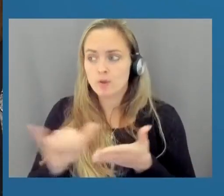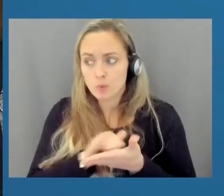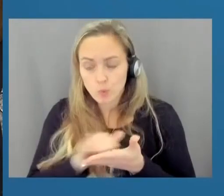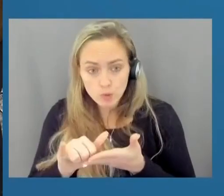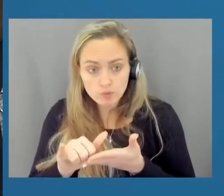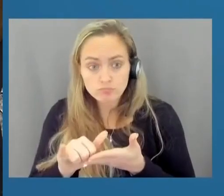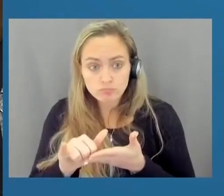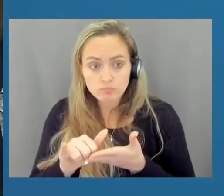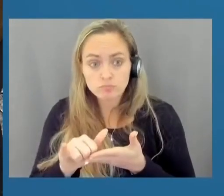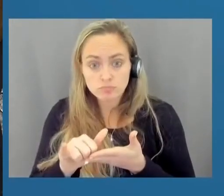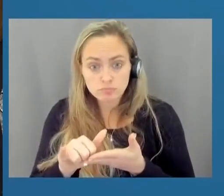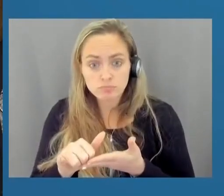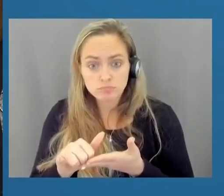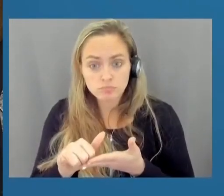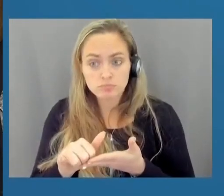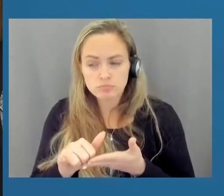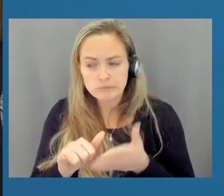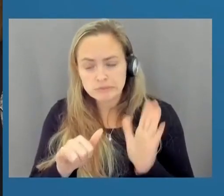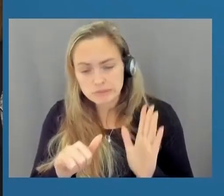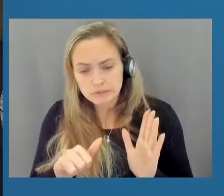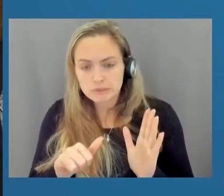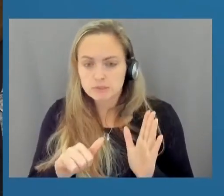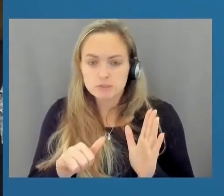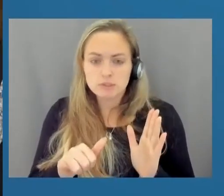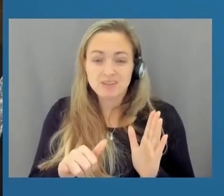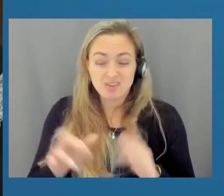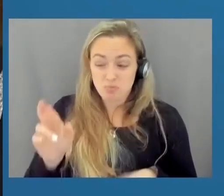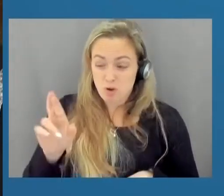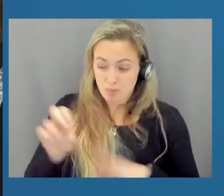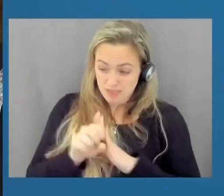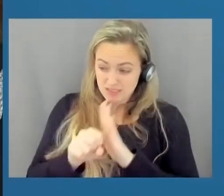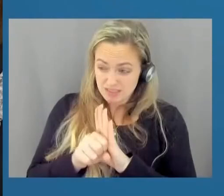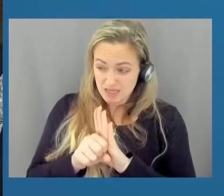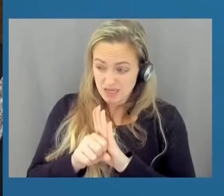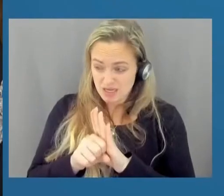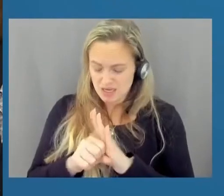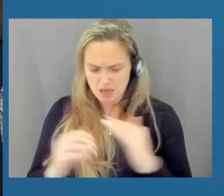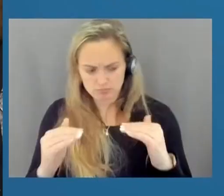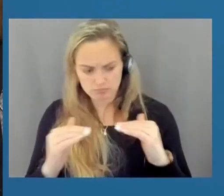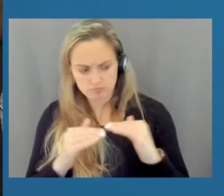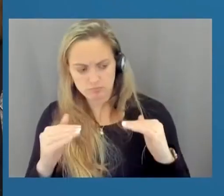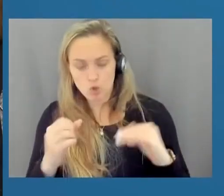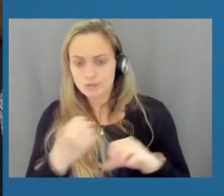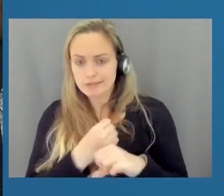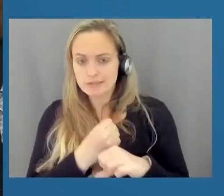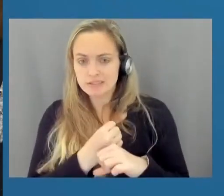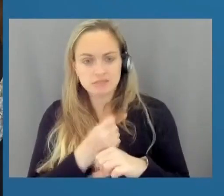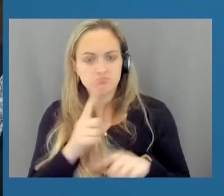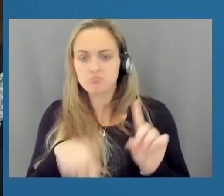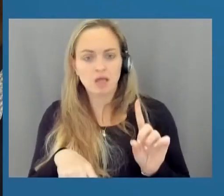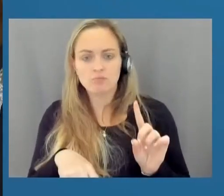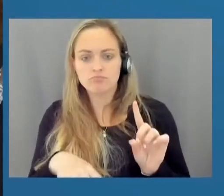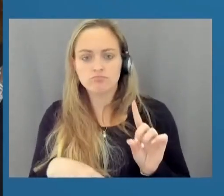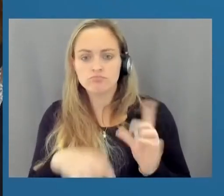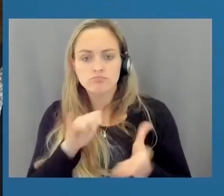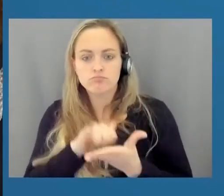I dare say there's not a Republican state that can match our statistics compare us to states that don't care about